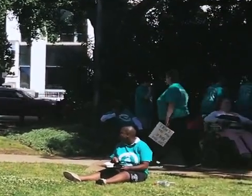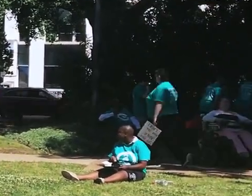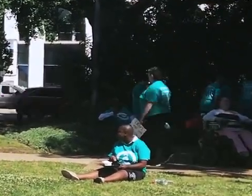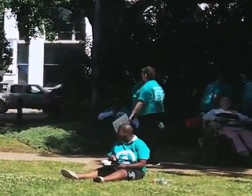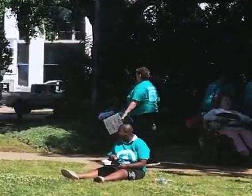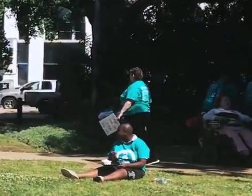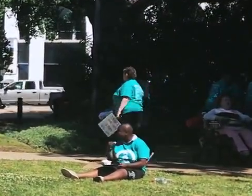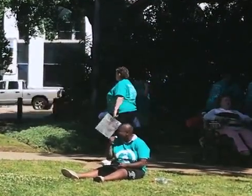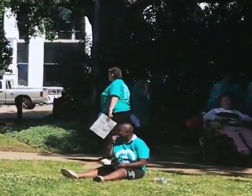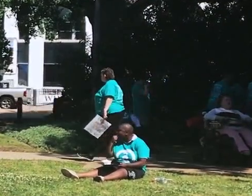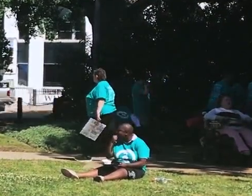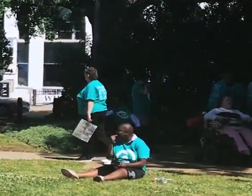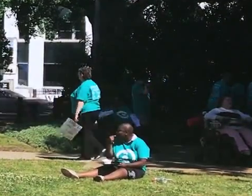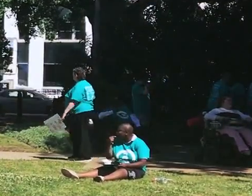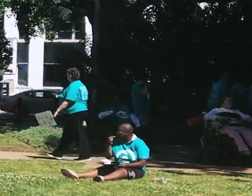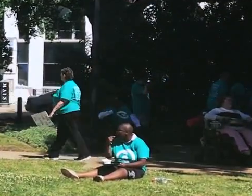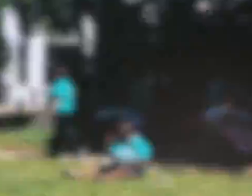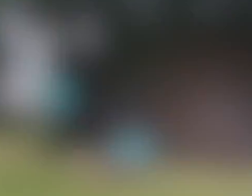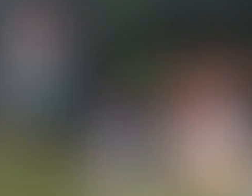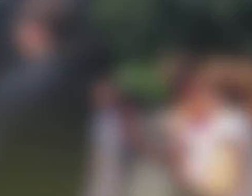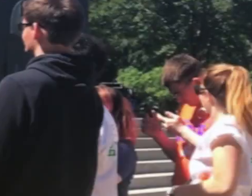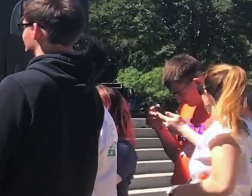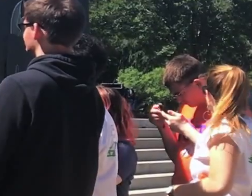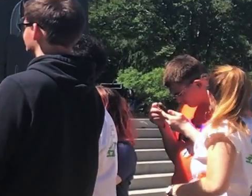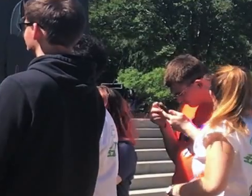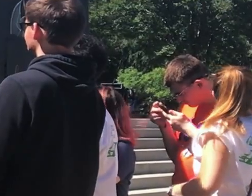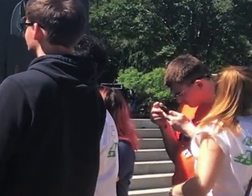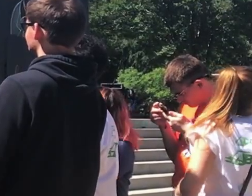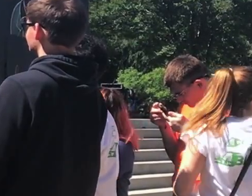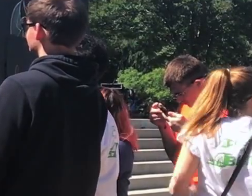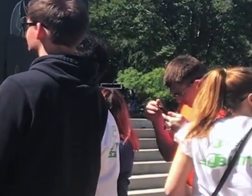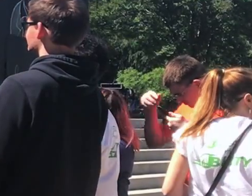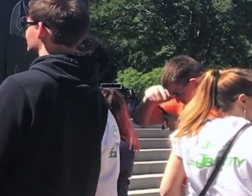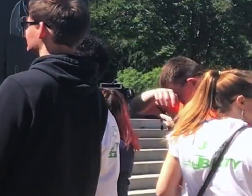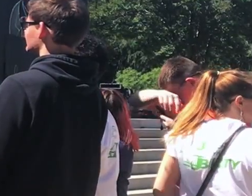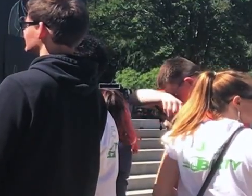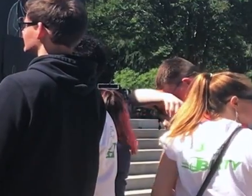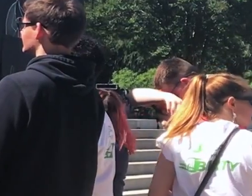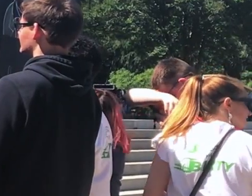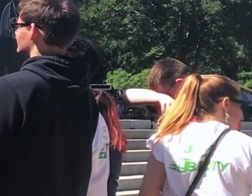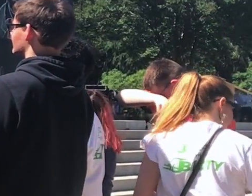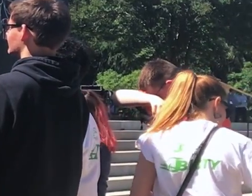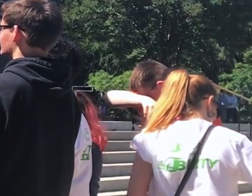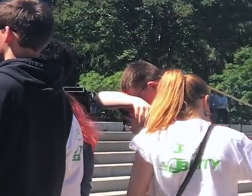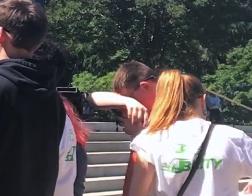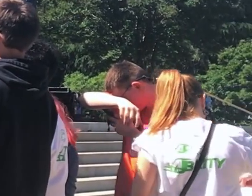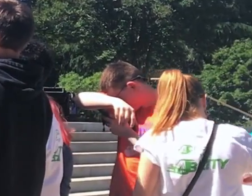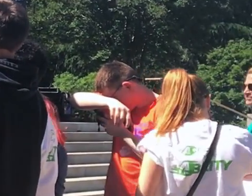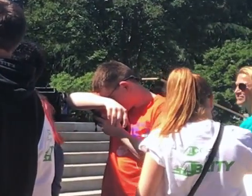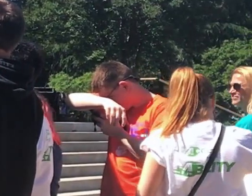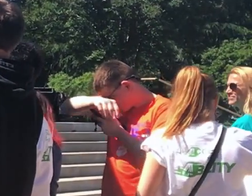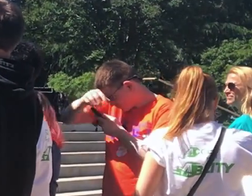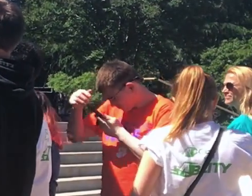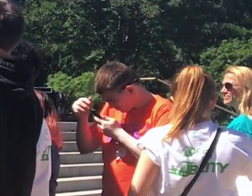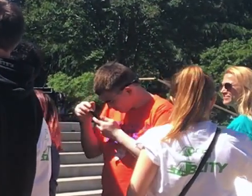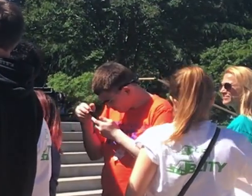It's very similar to that. So, if you have a friend, a family member or parent, or if you have a person in your